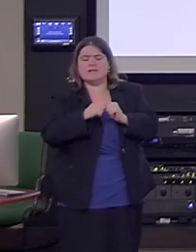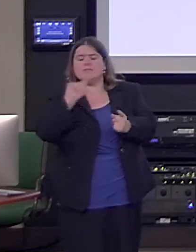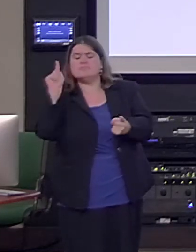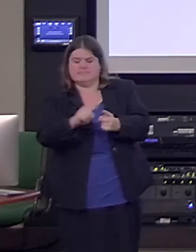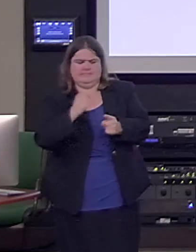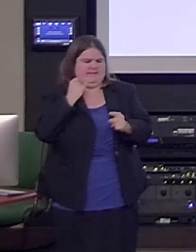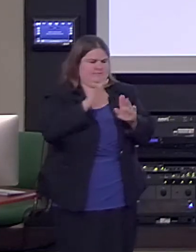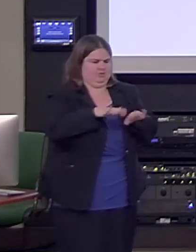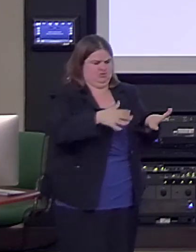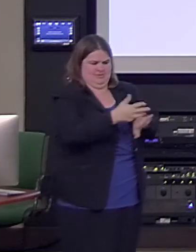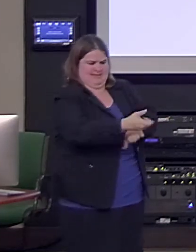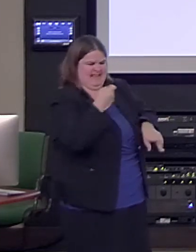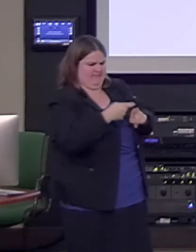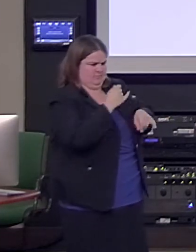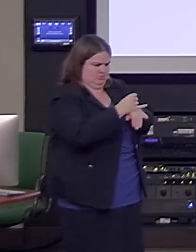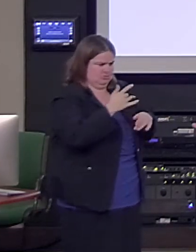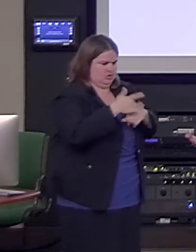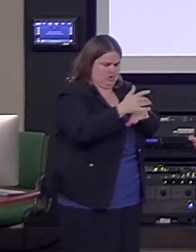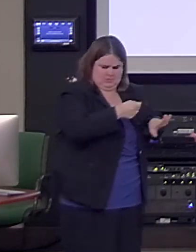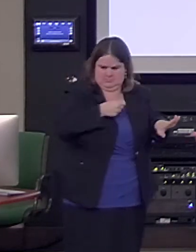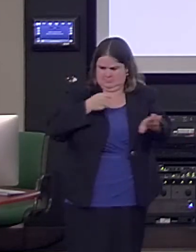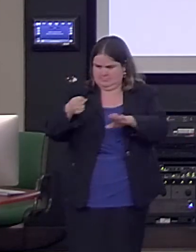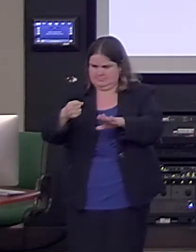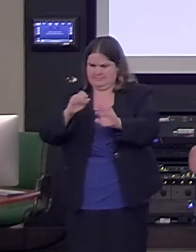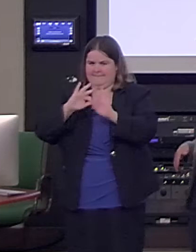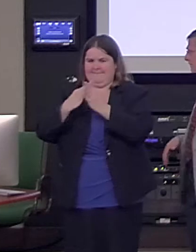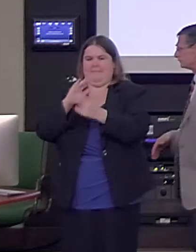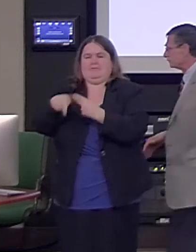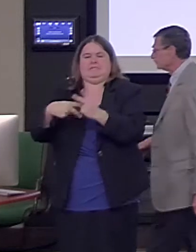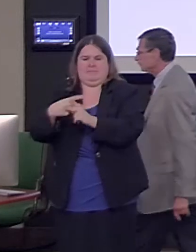and provided with family kinds of environments.